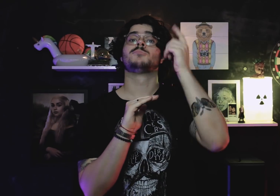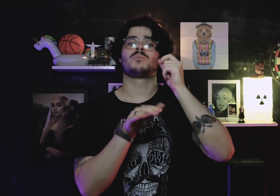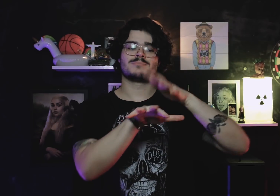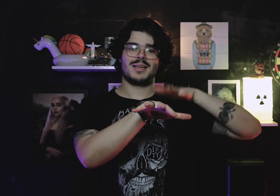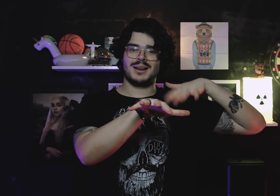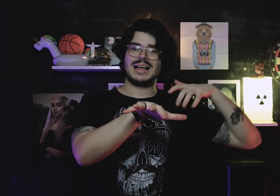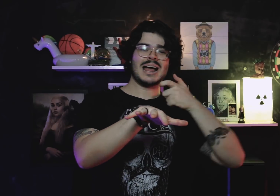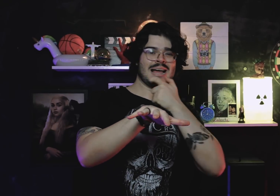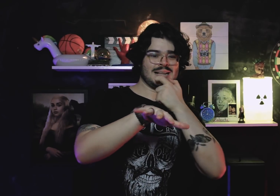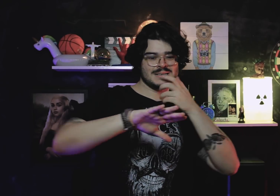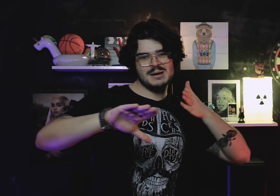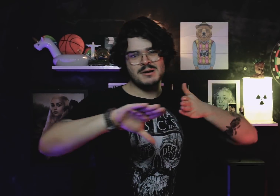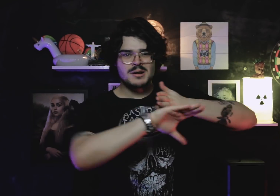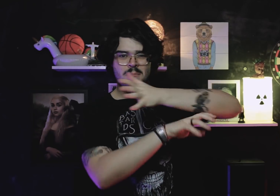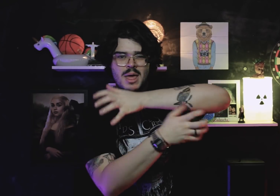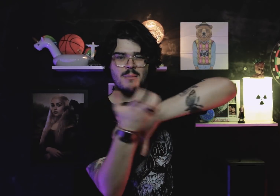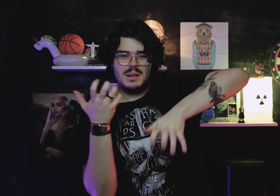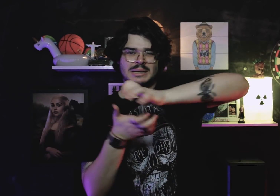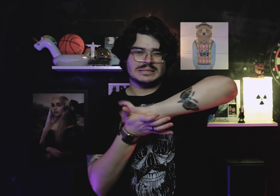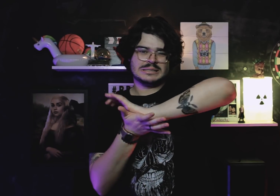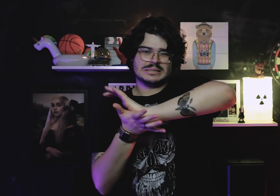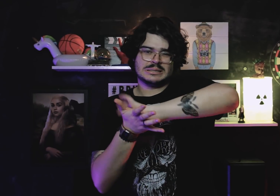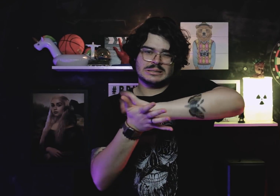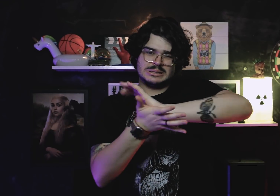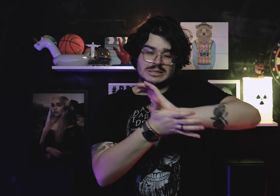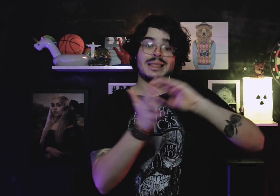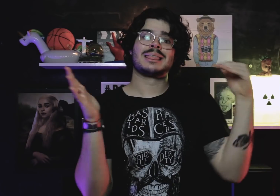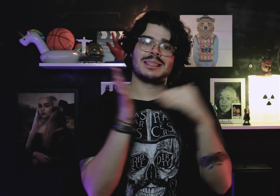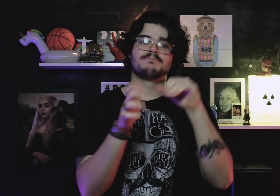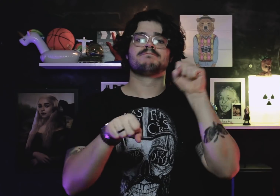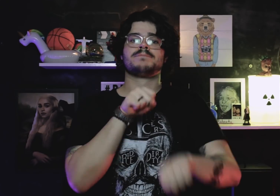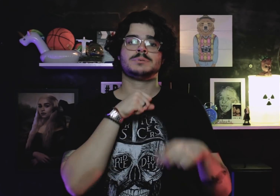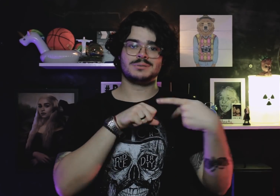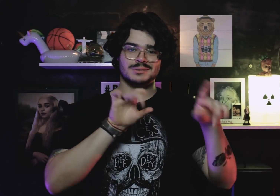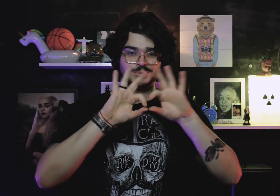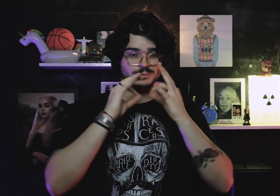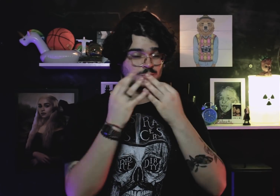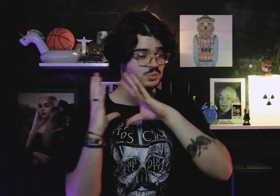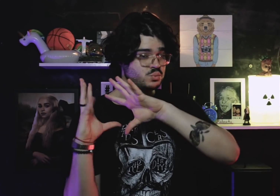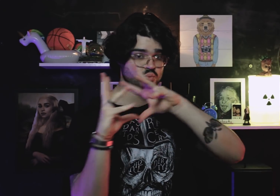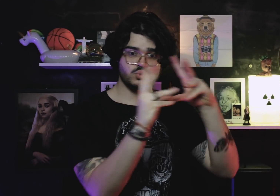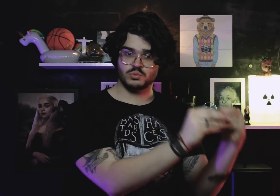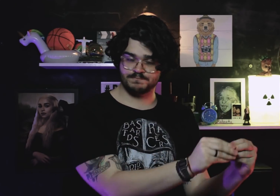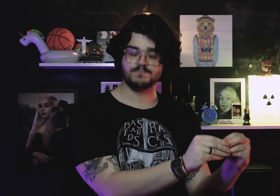English soldiers who invaded the village and murdered her family.